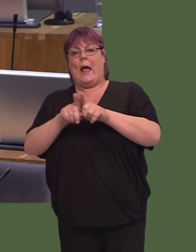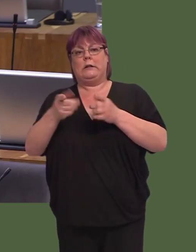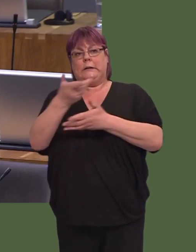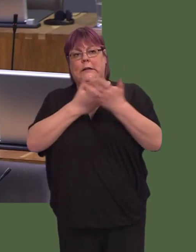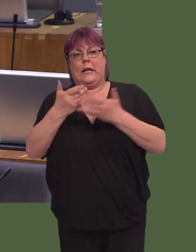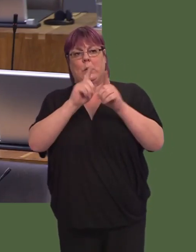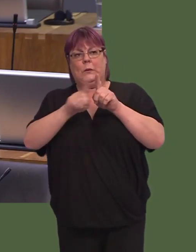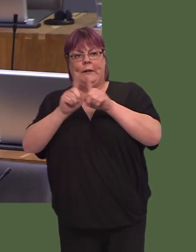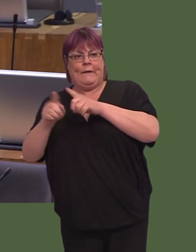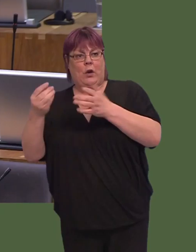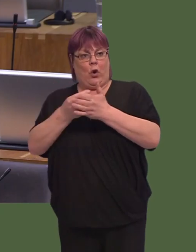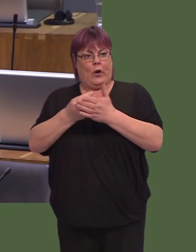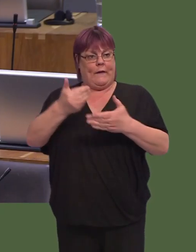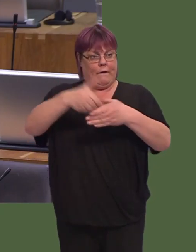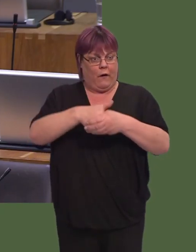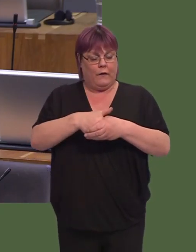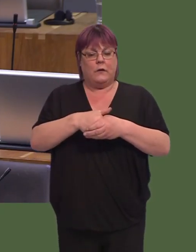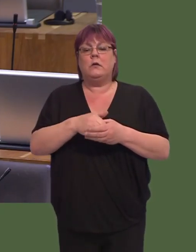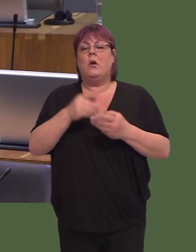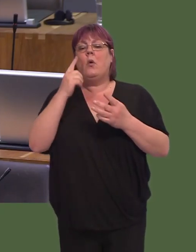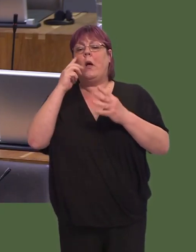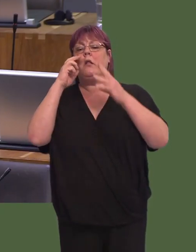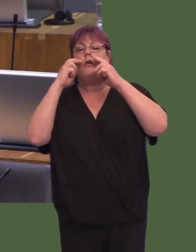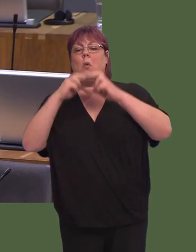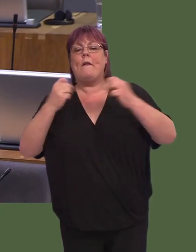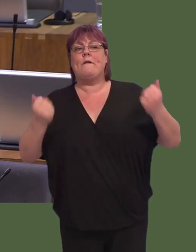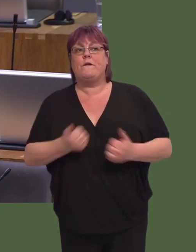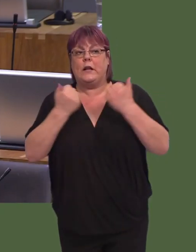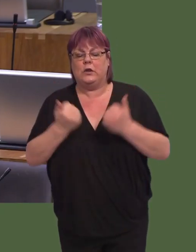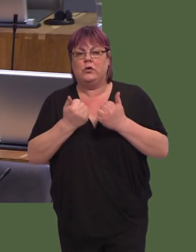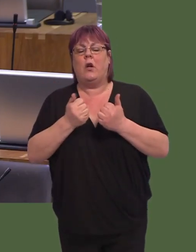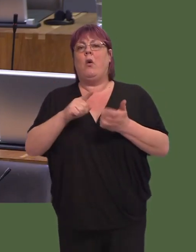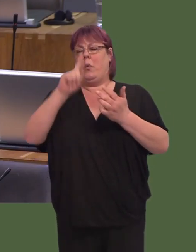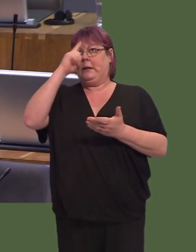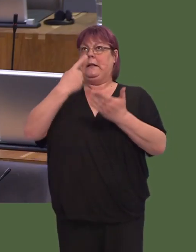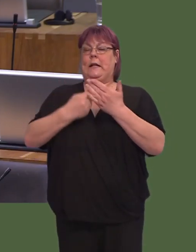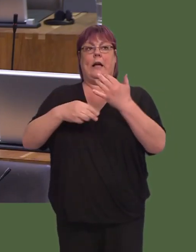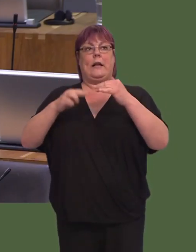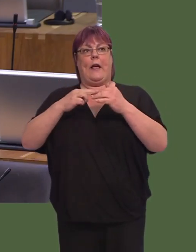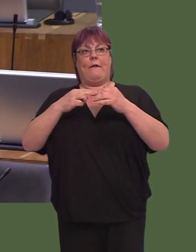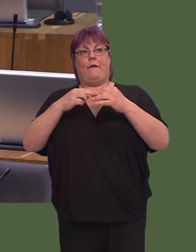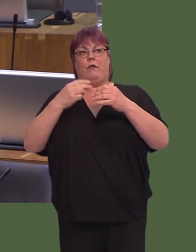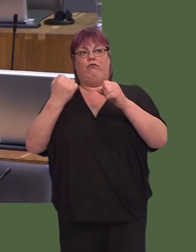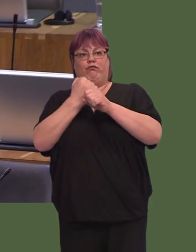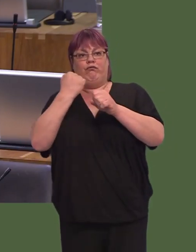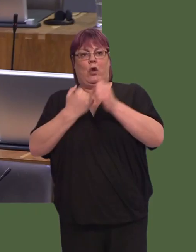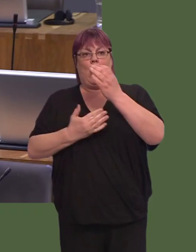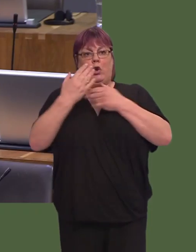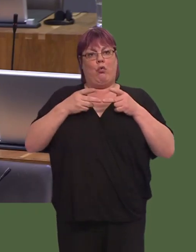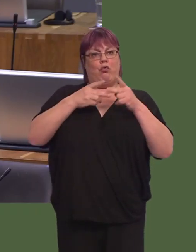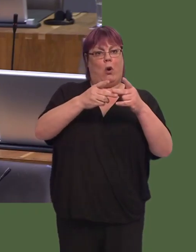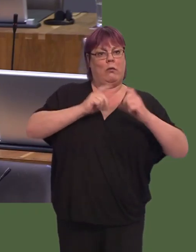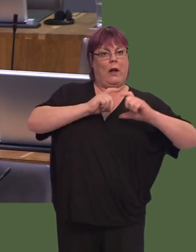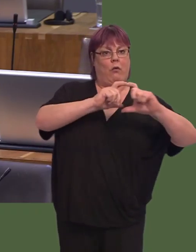Once the outcome of the inquiry is known, that will inform a final decision on whether to proceed with construction, and that will include, obviously, a business plan, which